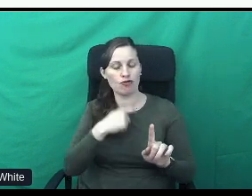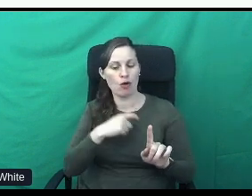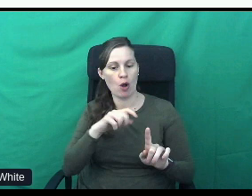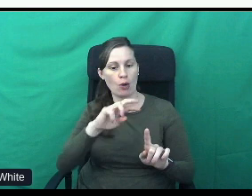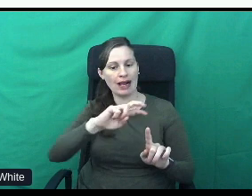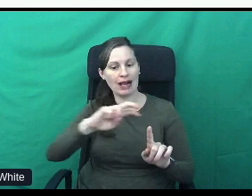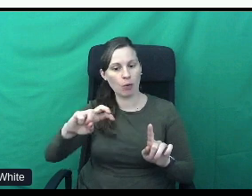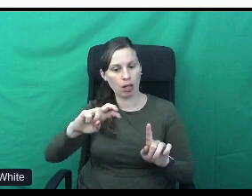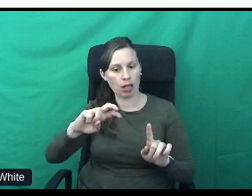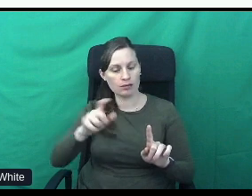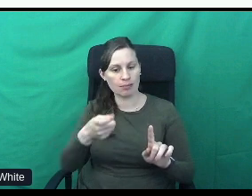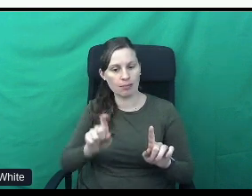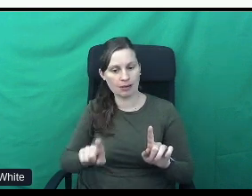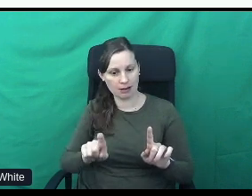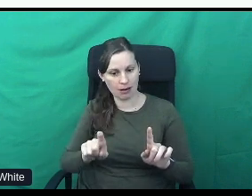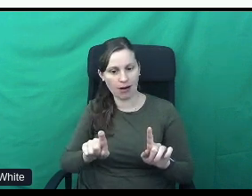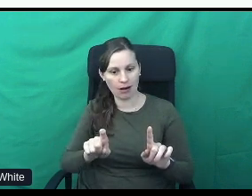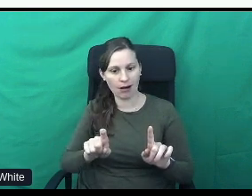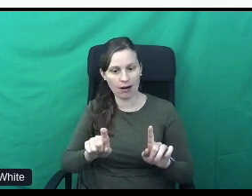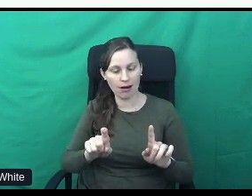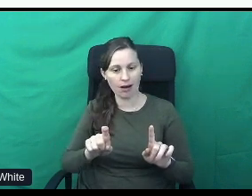And then in the inner div,